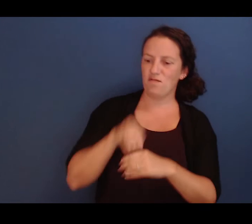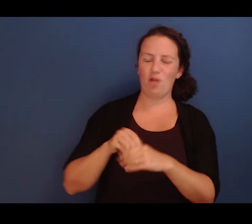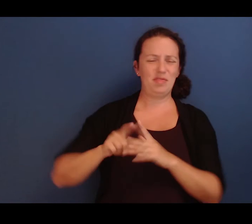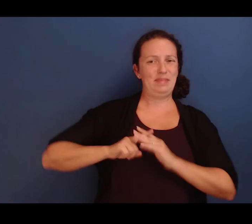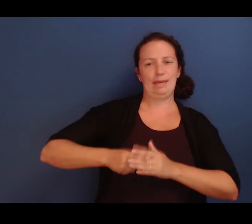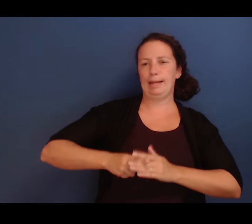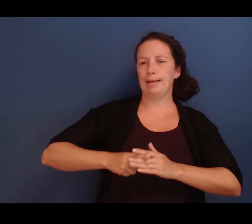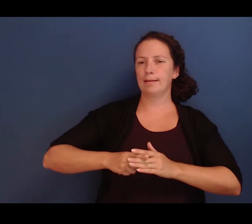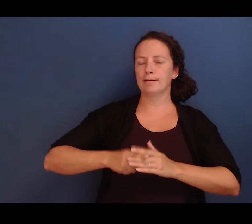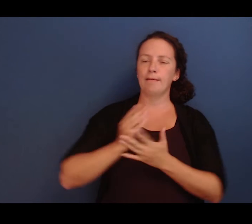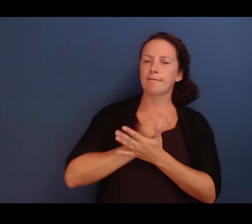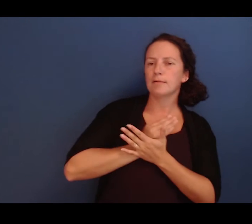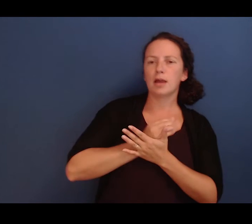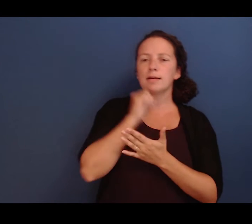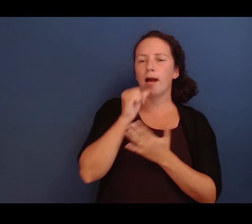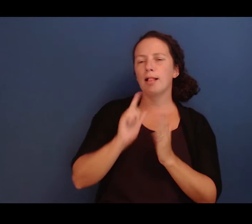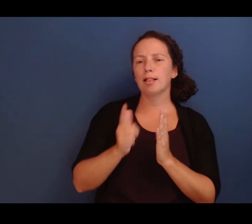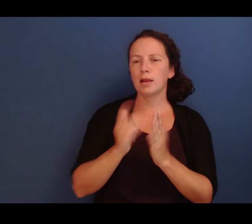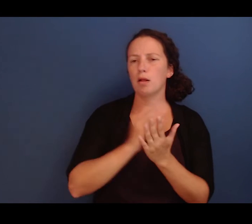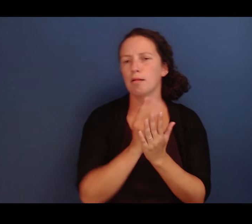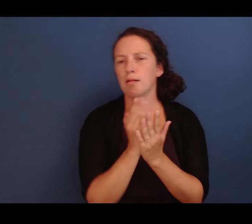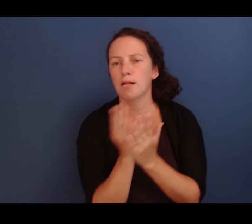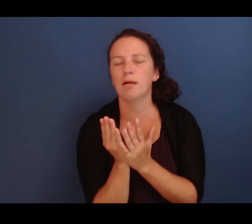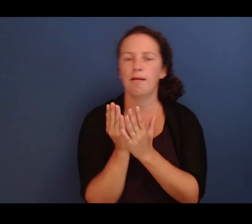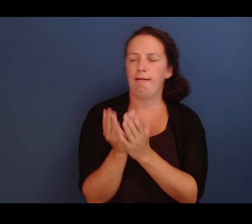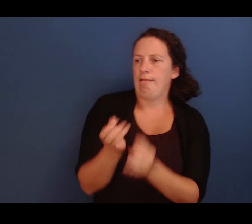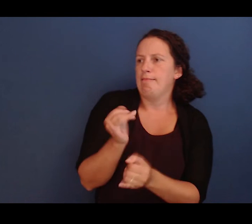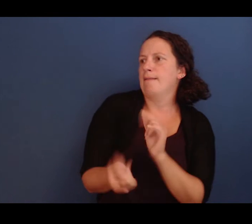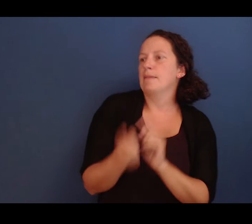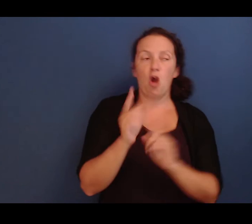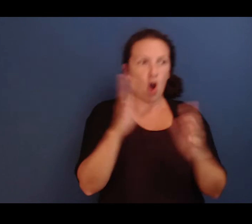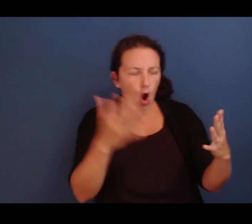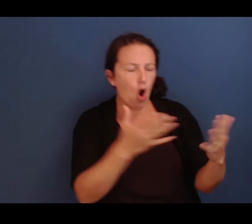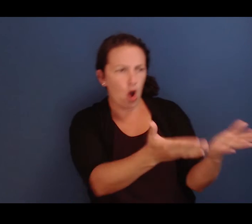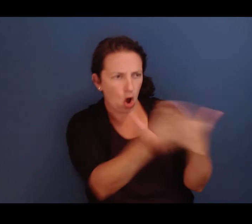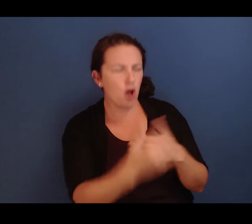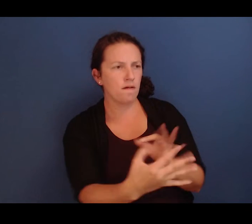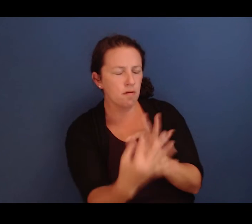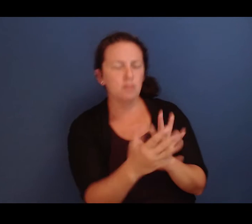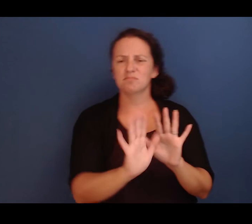part of the decision-making process. It's not a reactive but a proactive process for